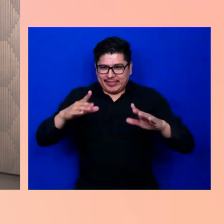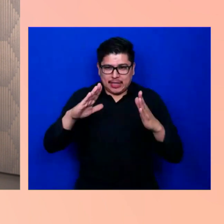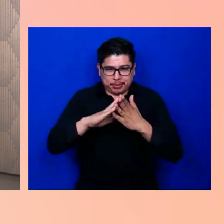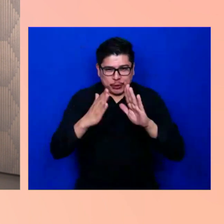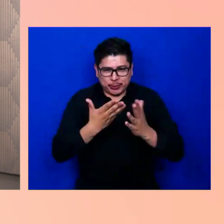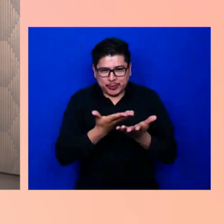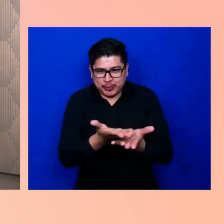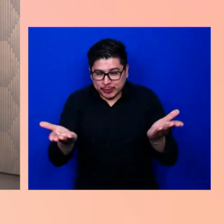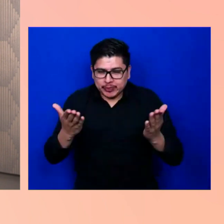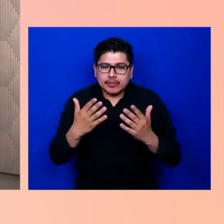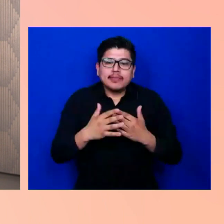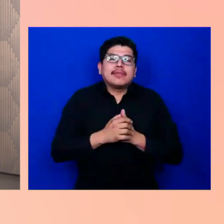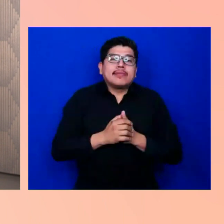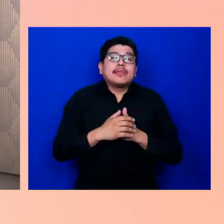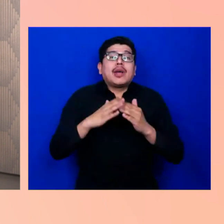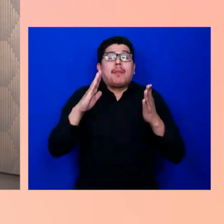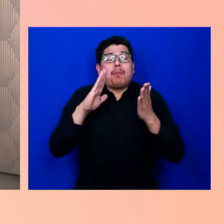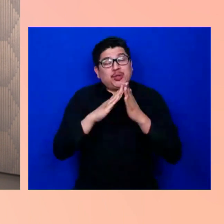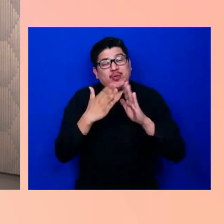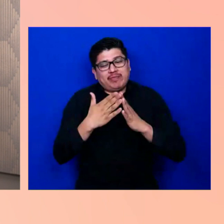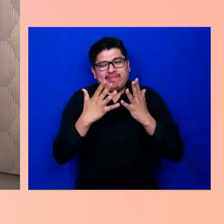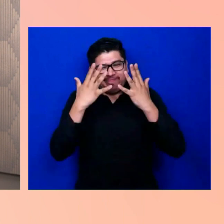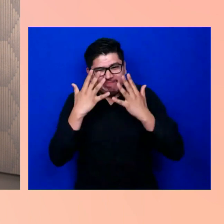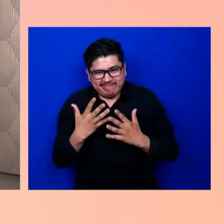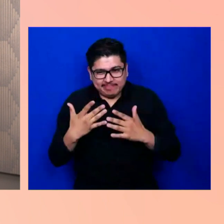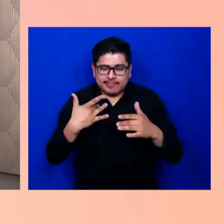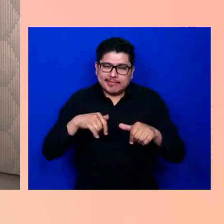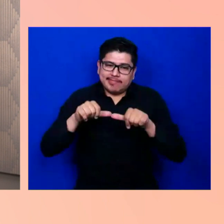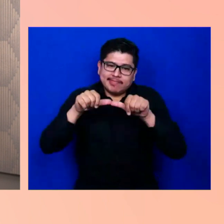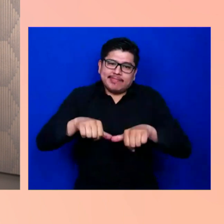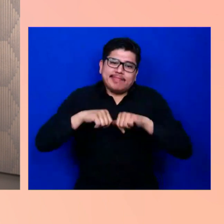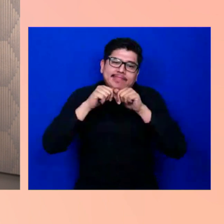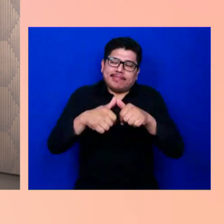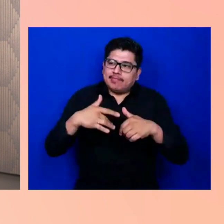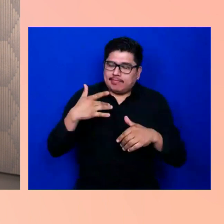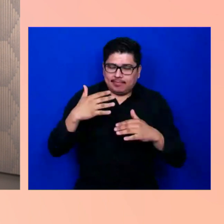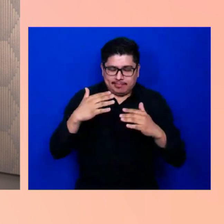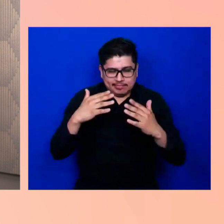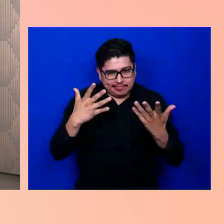plagued with unemployment rates as high as 40 percent. Through your work and